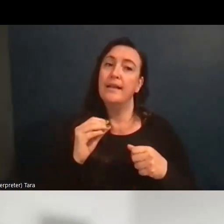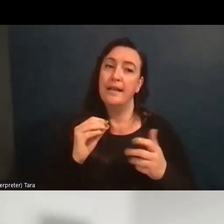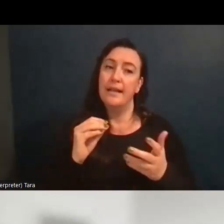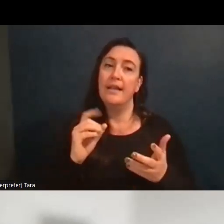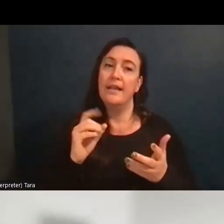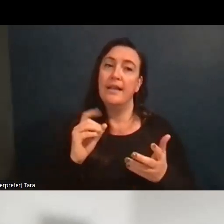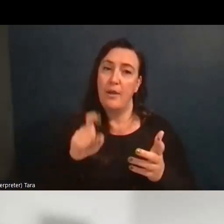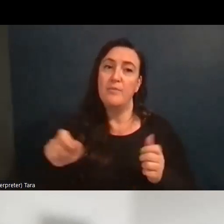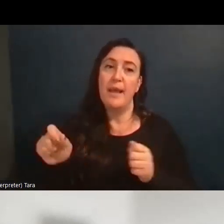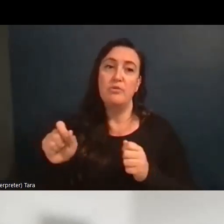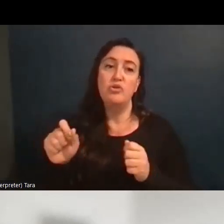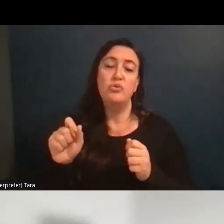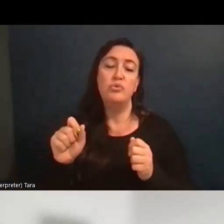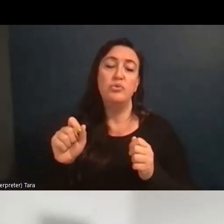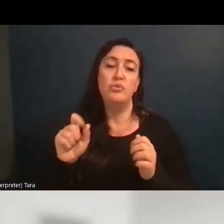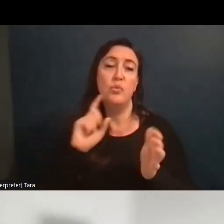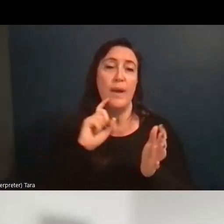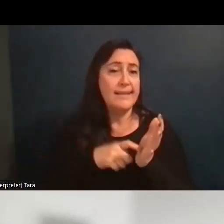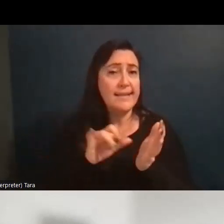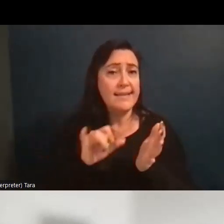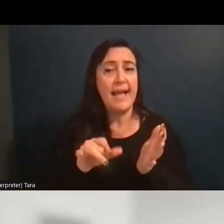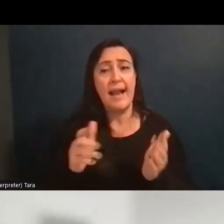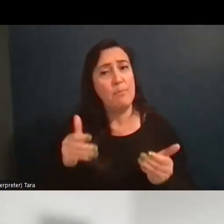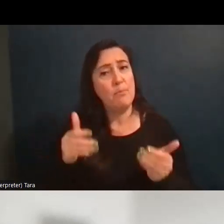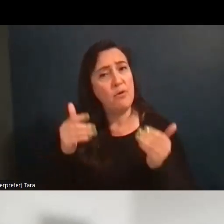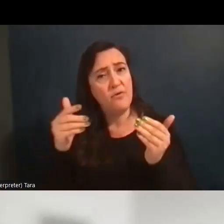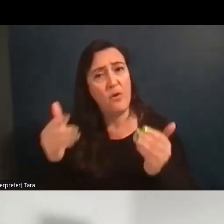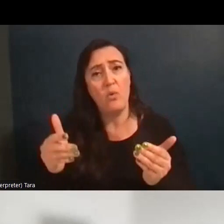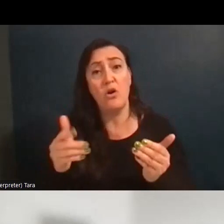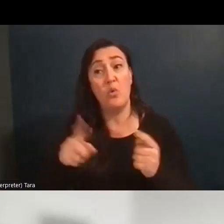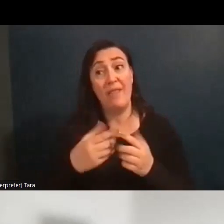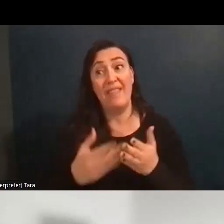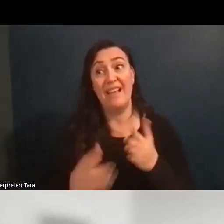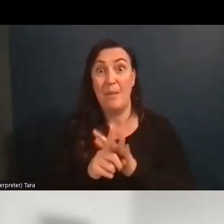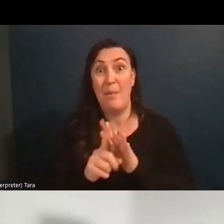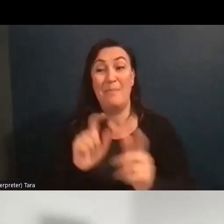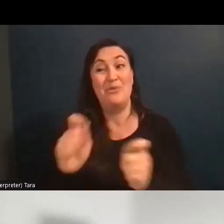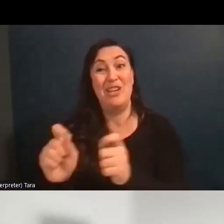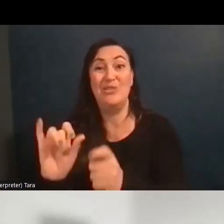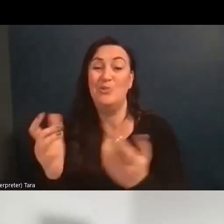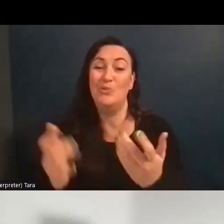forward as they come up.